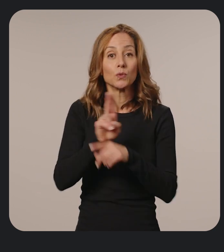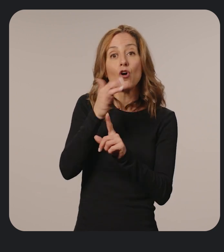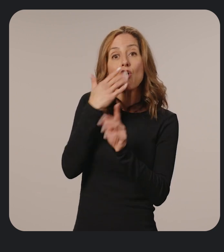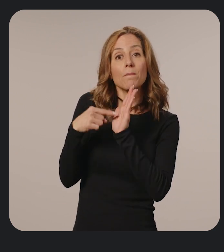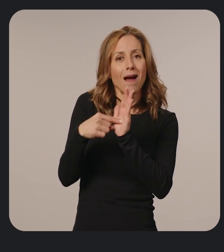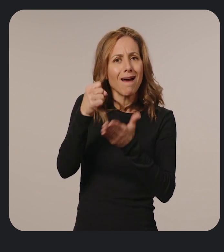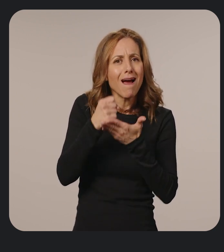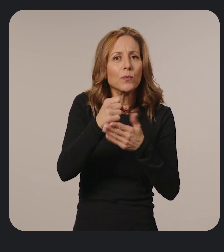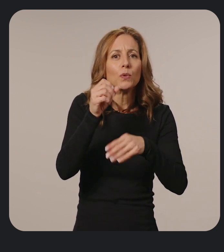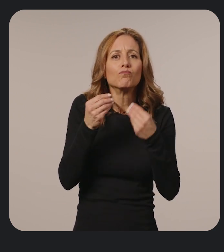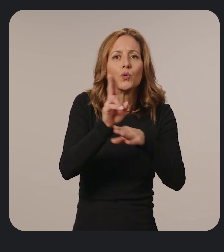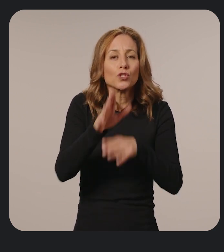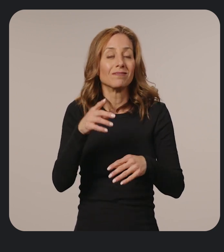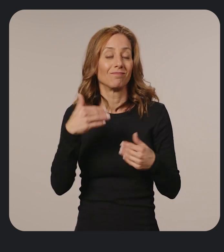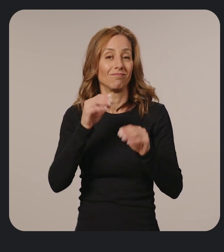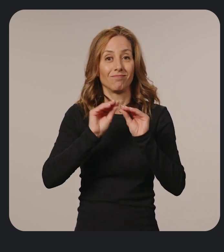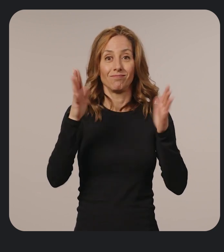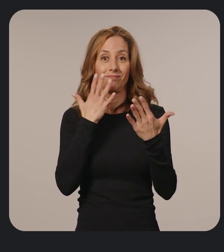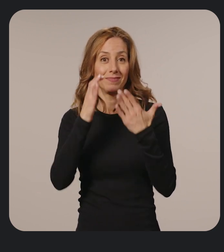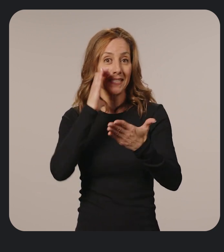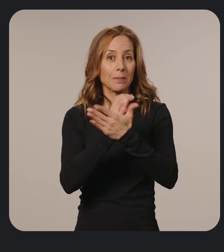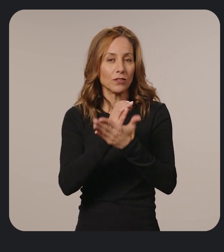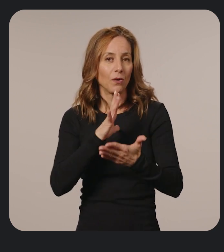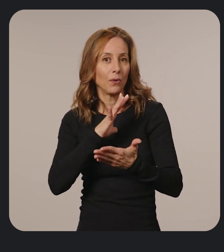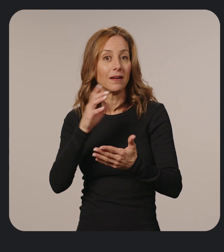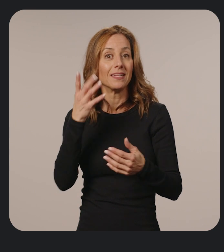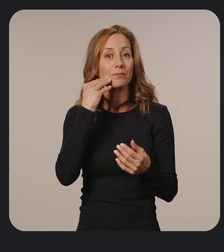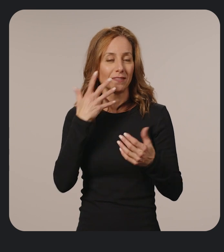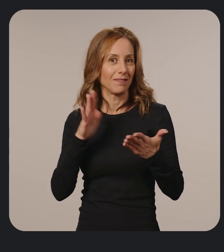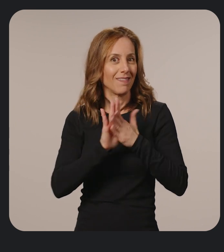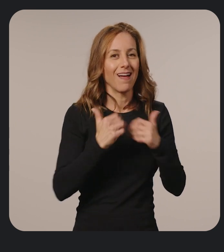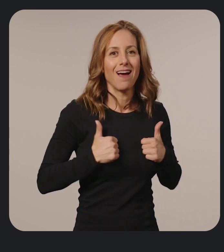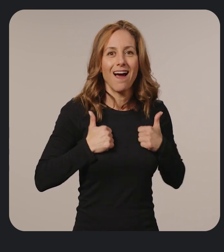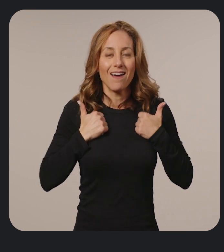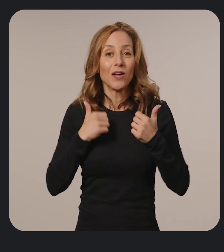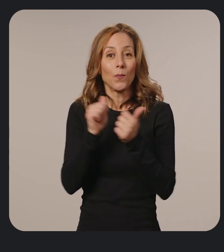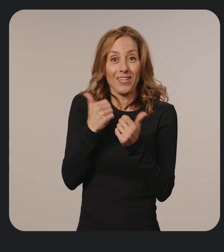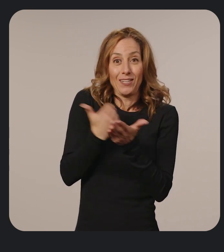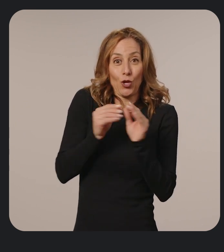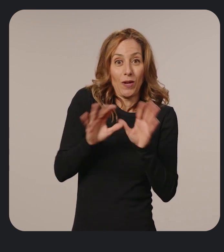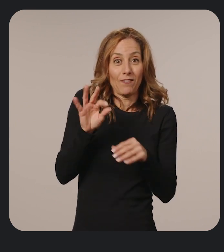Using this color model can help provide users with vibrant images that really bring an experience to life, and with the latest release of Flutter,